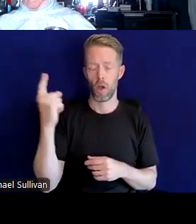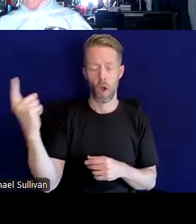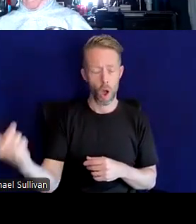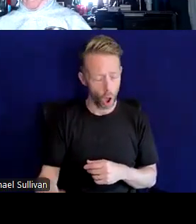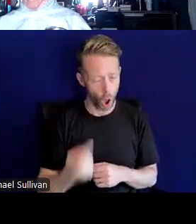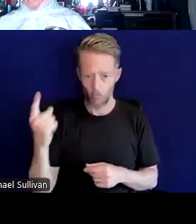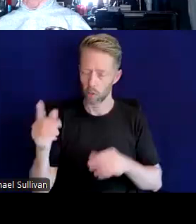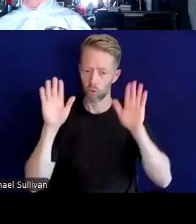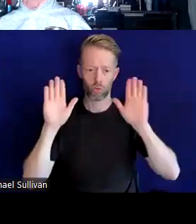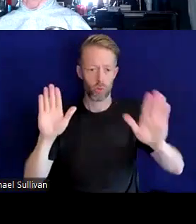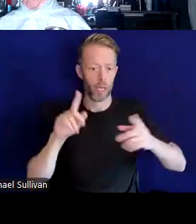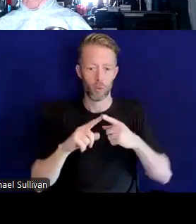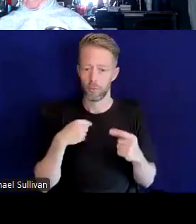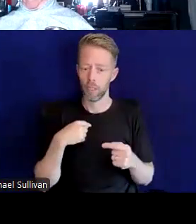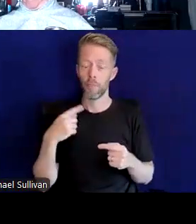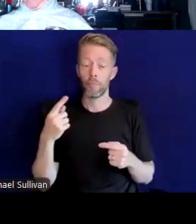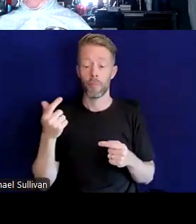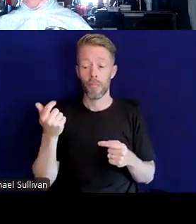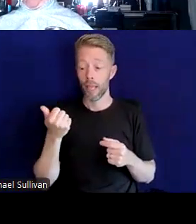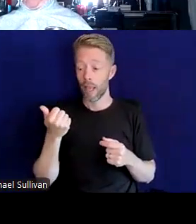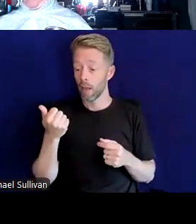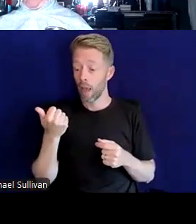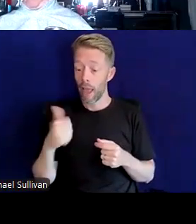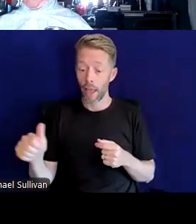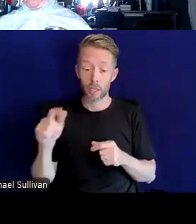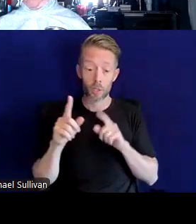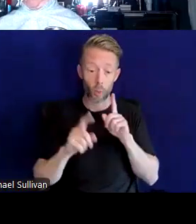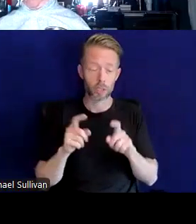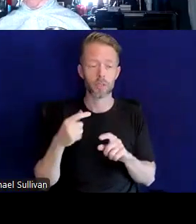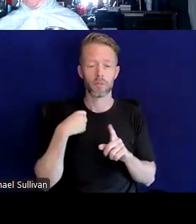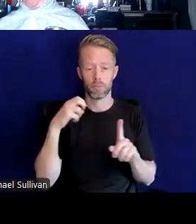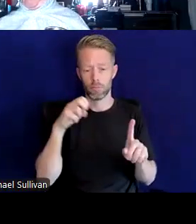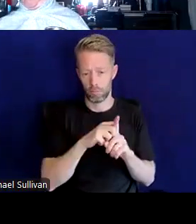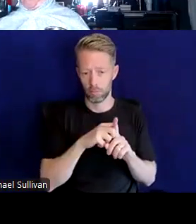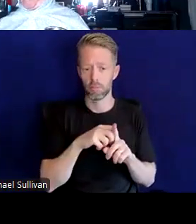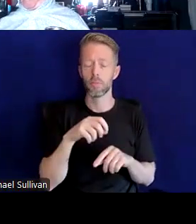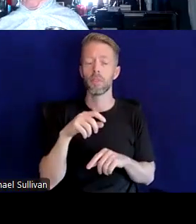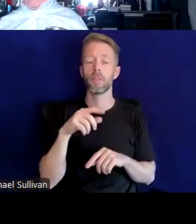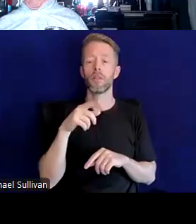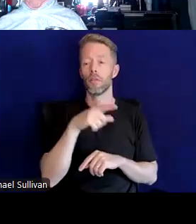Office on Disability because they've always been great to me. Any time I have a question, I ask them and they always give me the right answer and quickly,